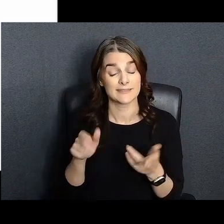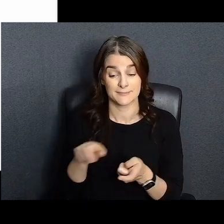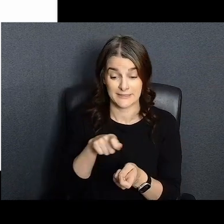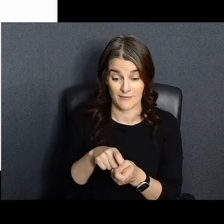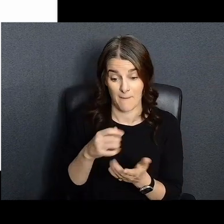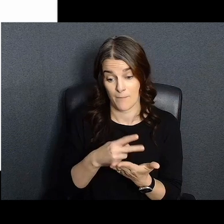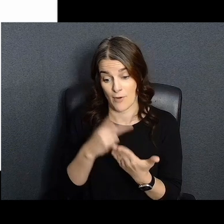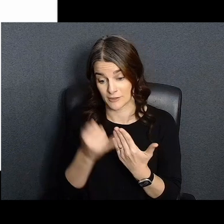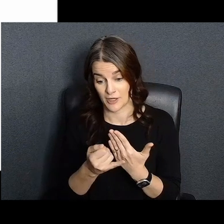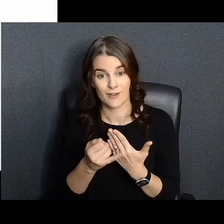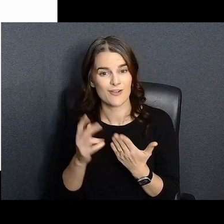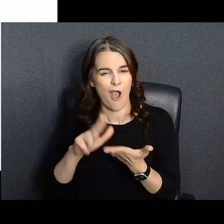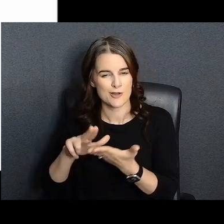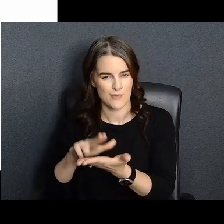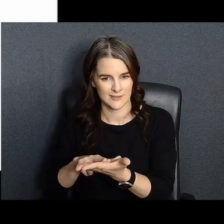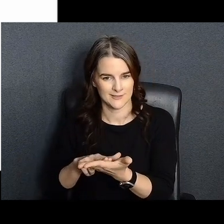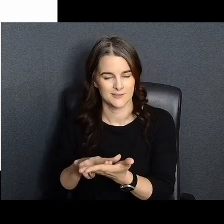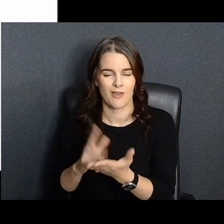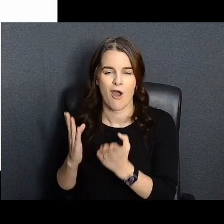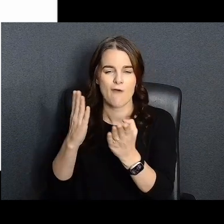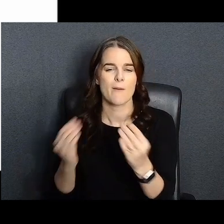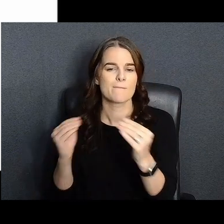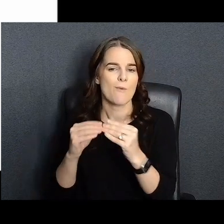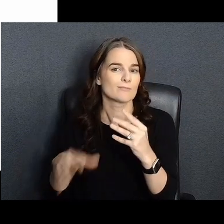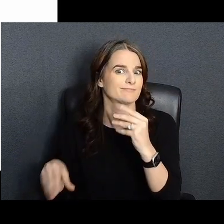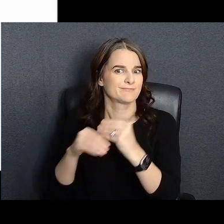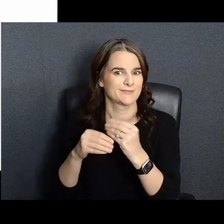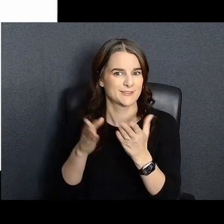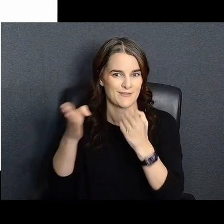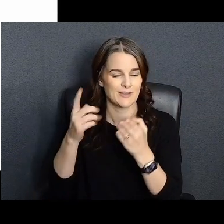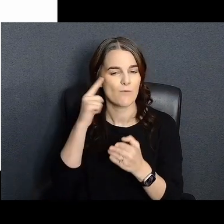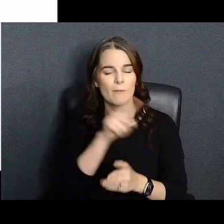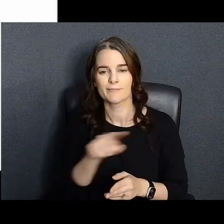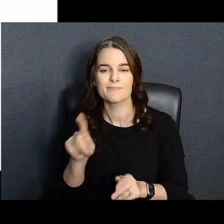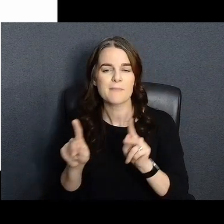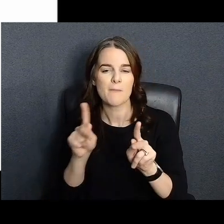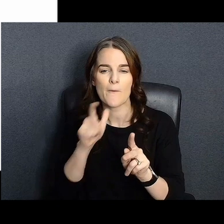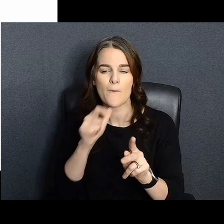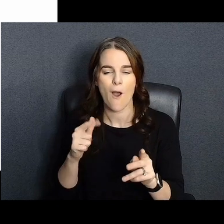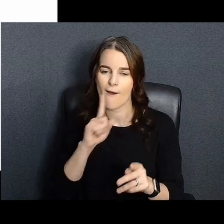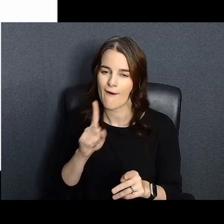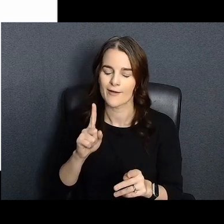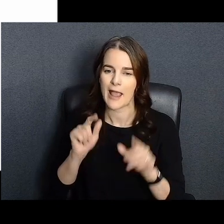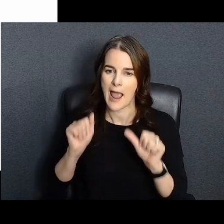that do offer some more additional services for individuals who are eligible for those programs.